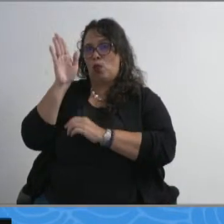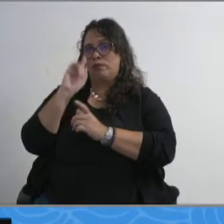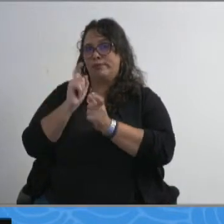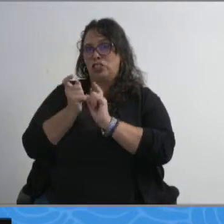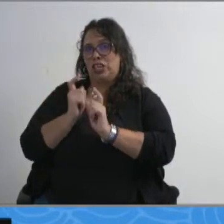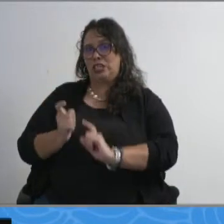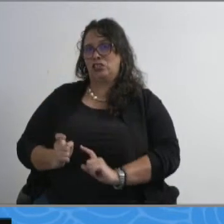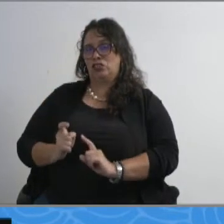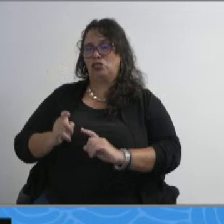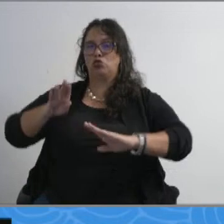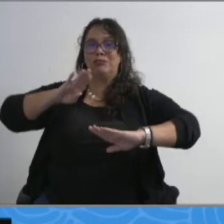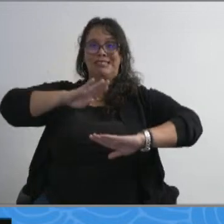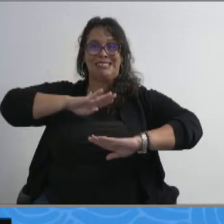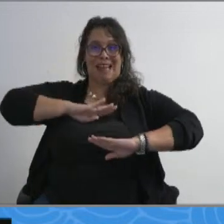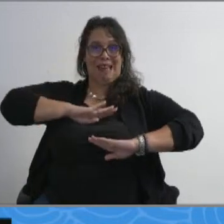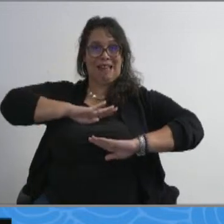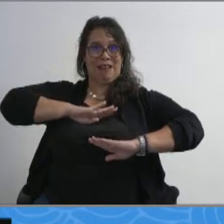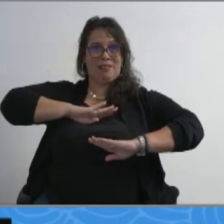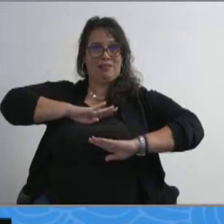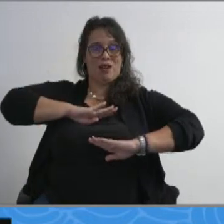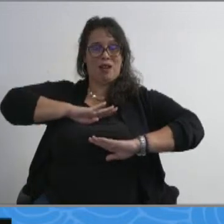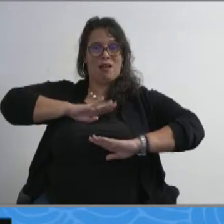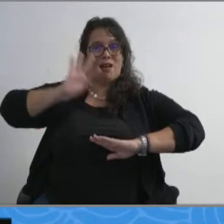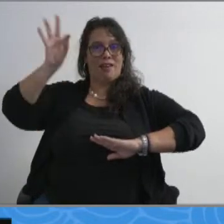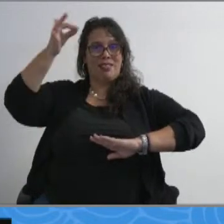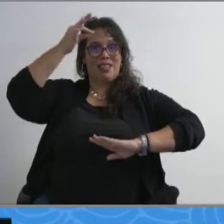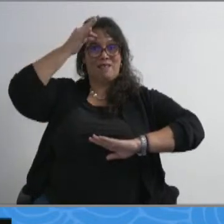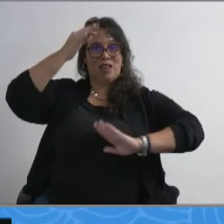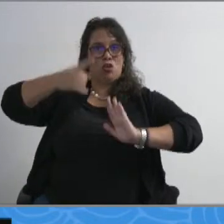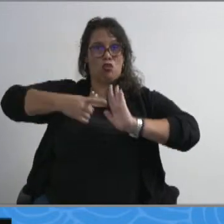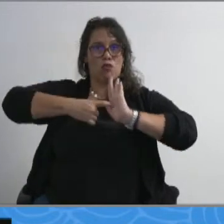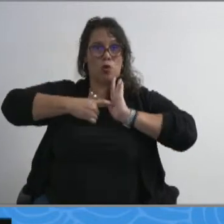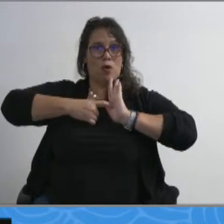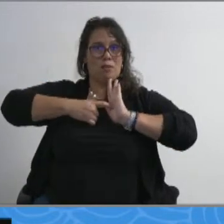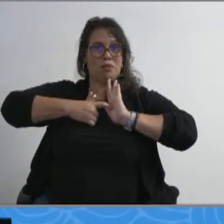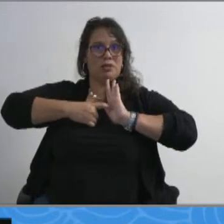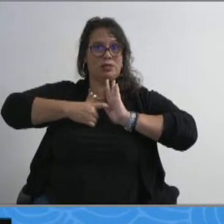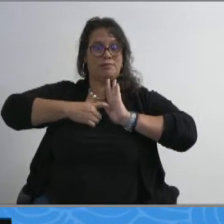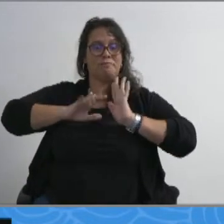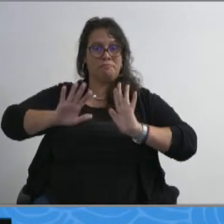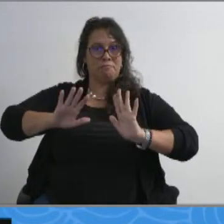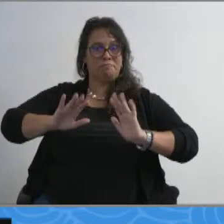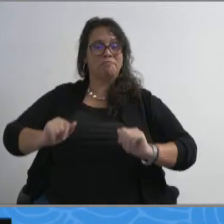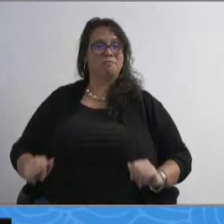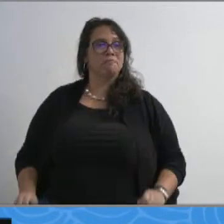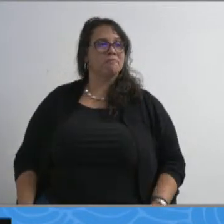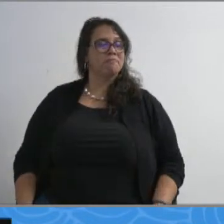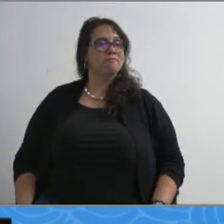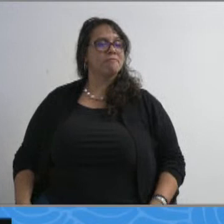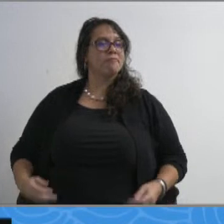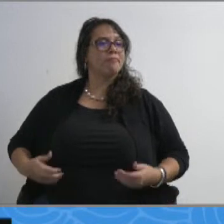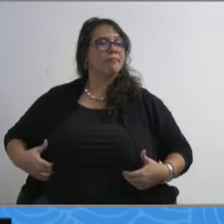in order to satisfy the federal requirements. So, let me move forward.